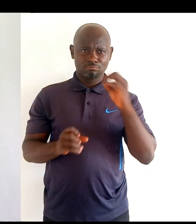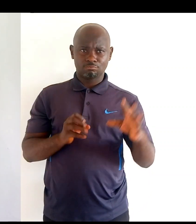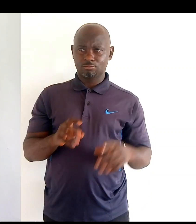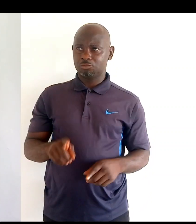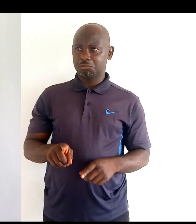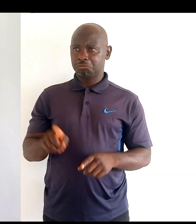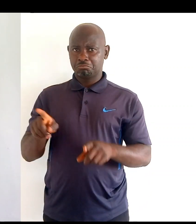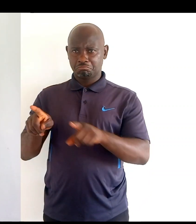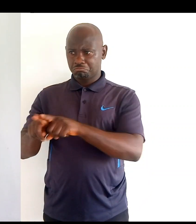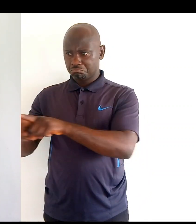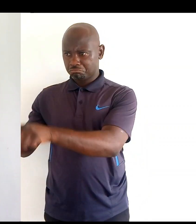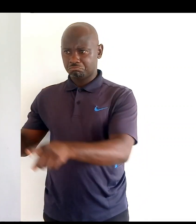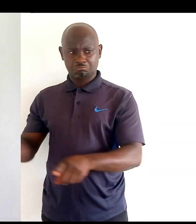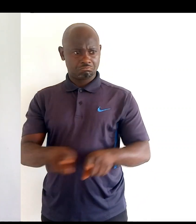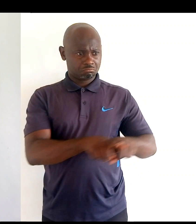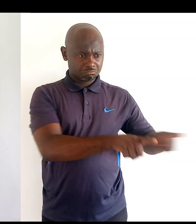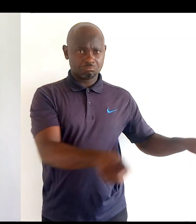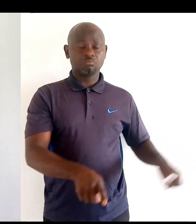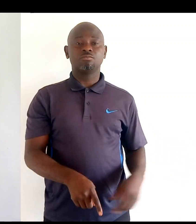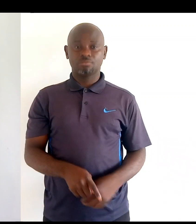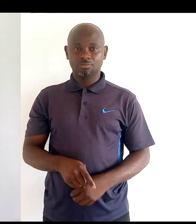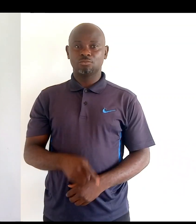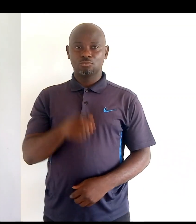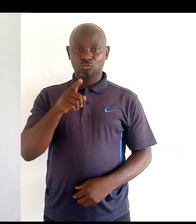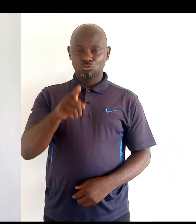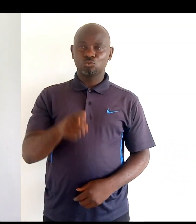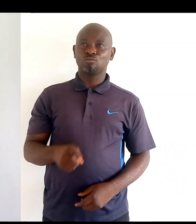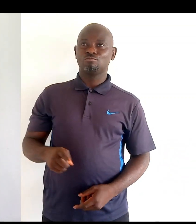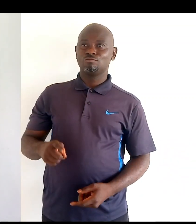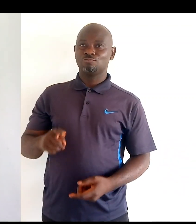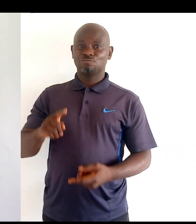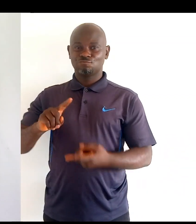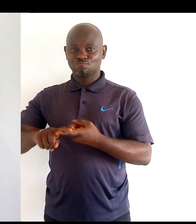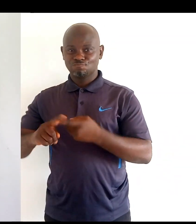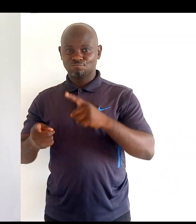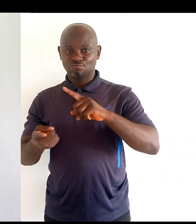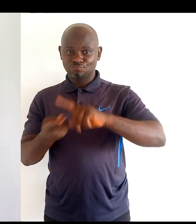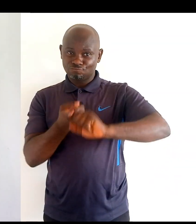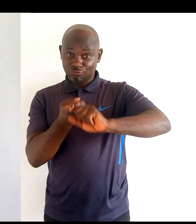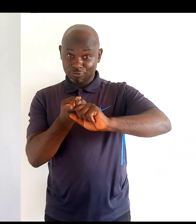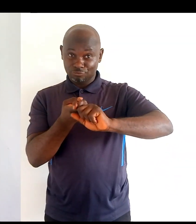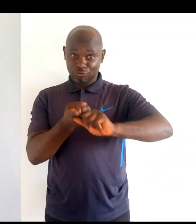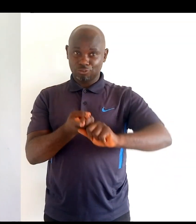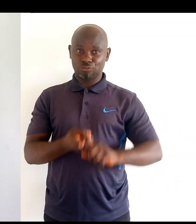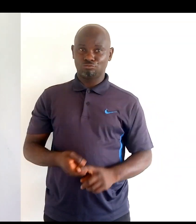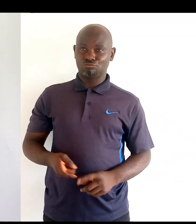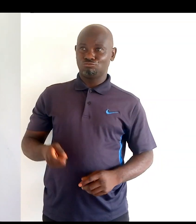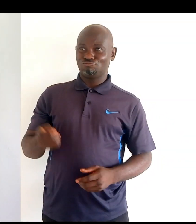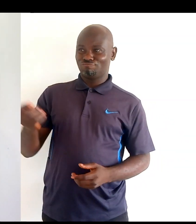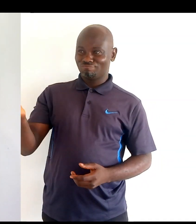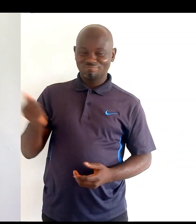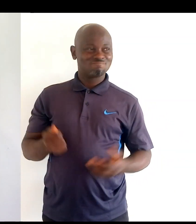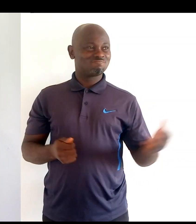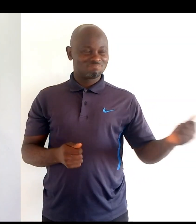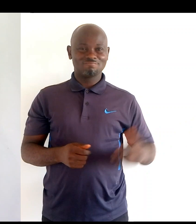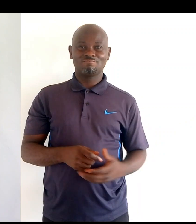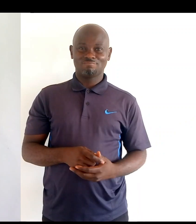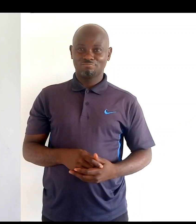and to prefer the urban sign languages lead to the death and sometimes the total extinction of